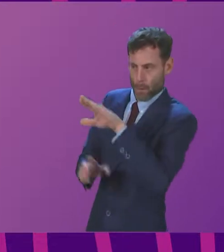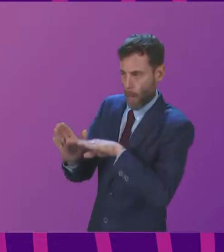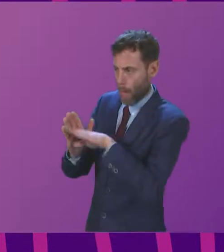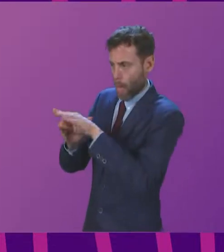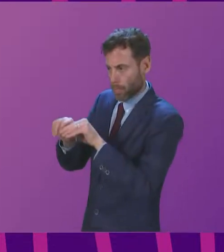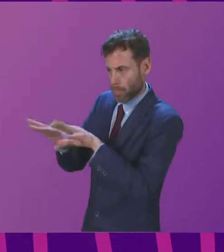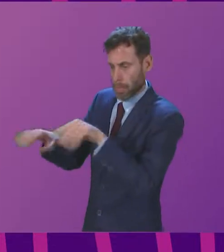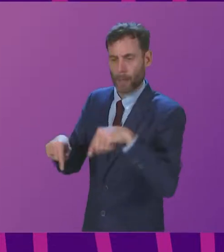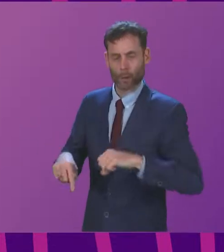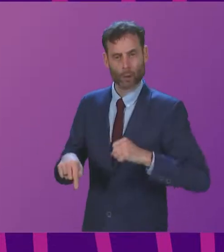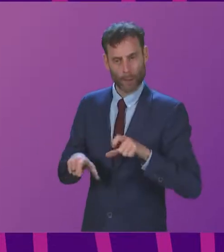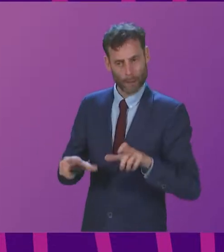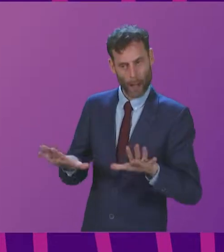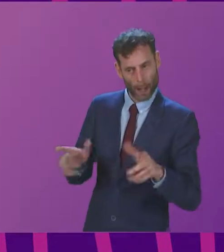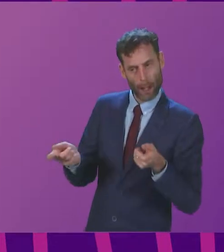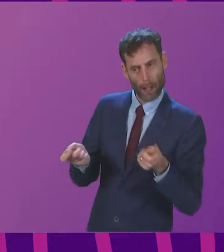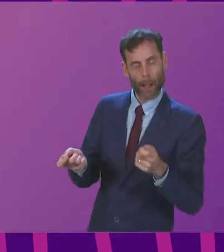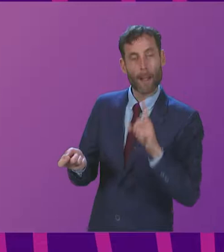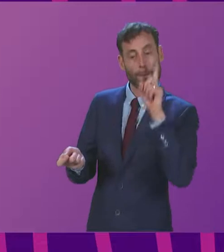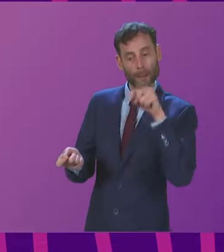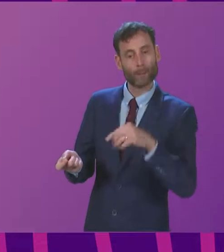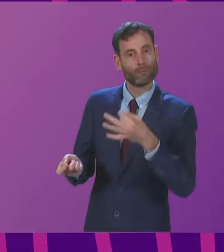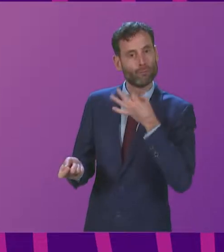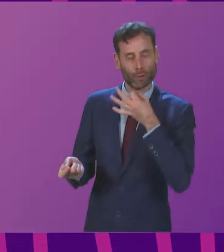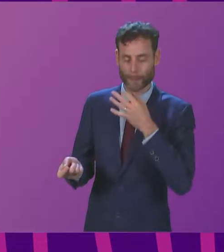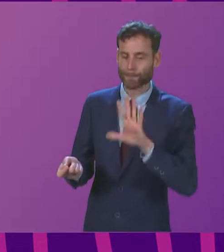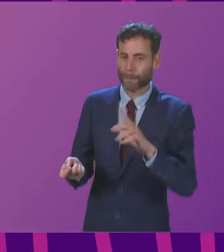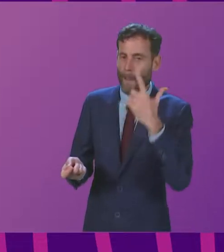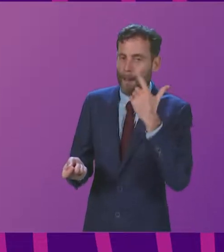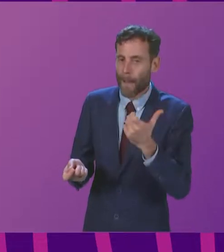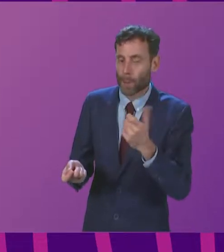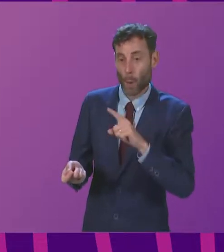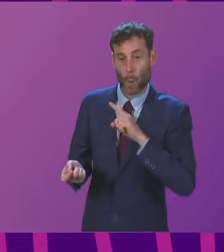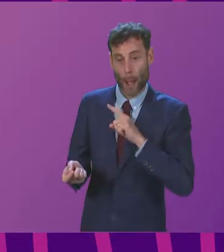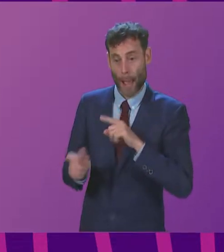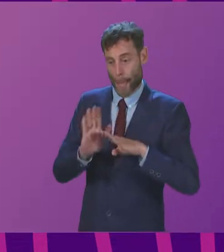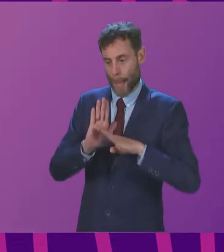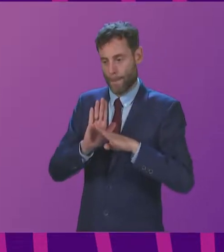the situation remains precarious. Cases are on the rise, to a greater or lesser extent,